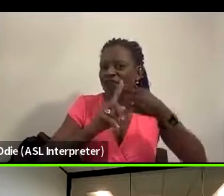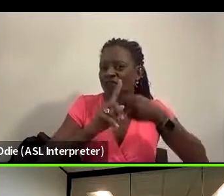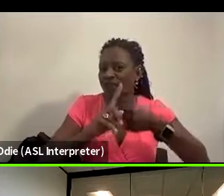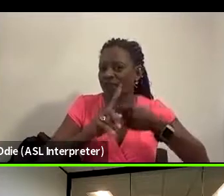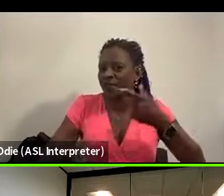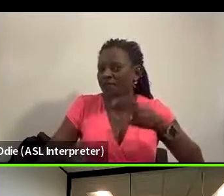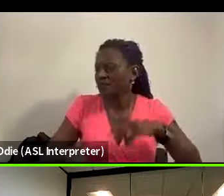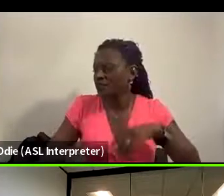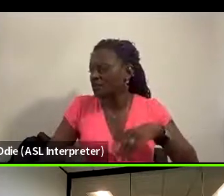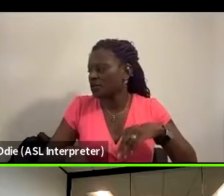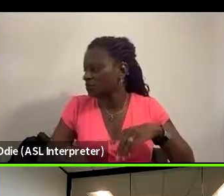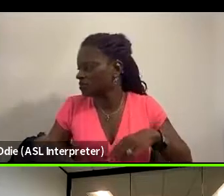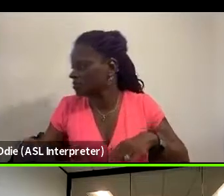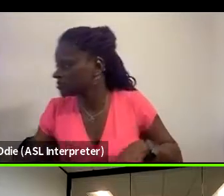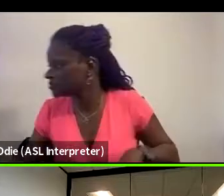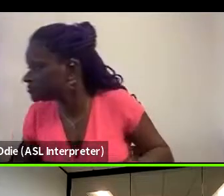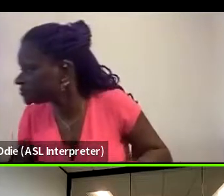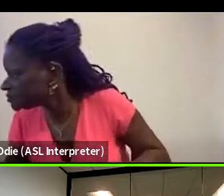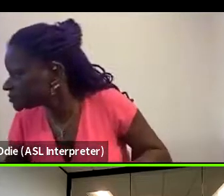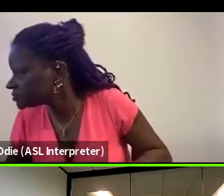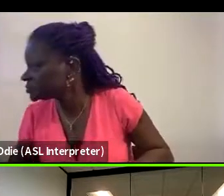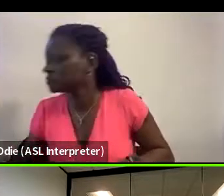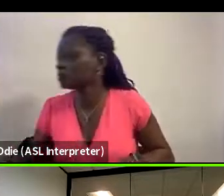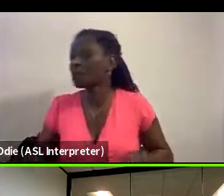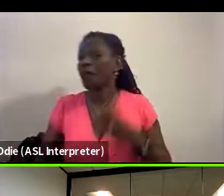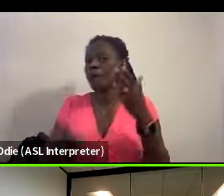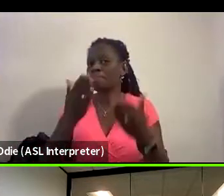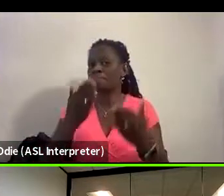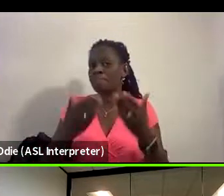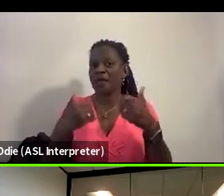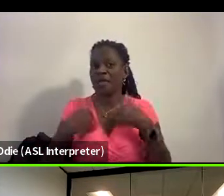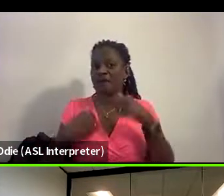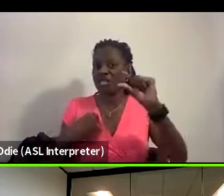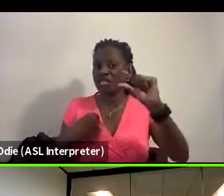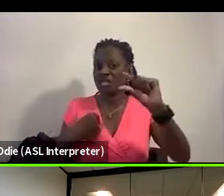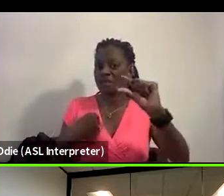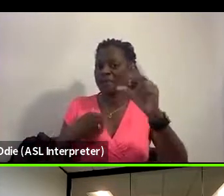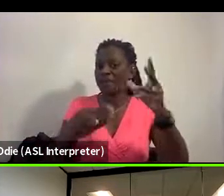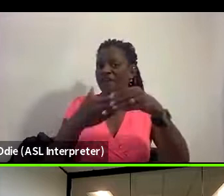party administrator that there may be some flexibility beyond beyond that.